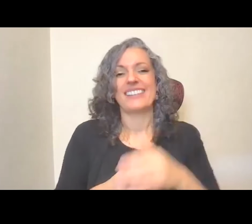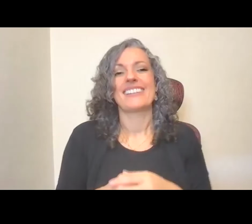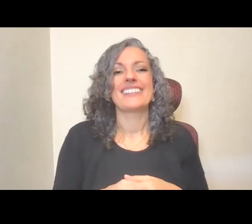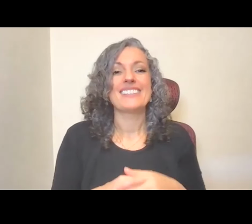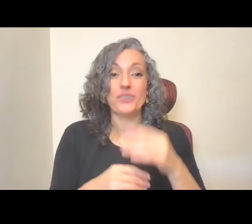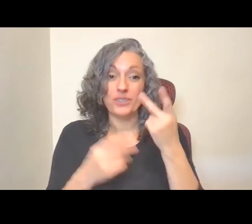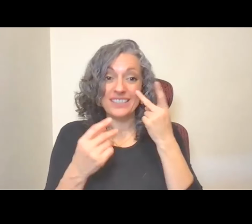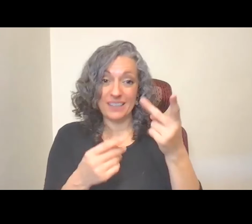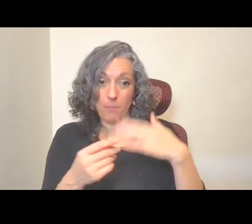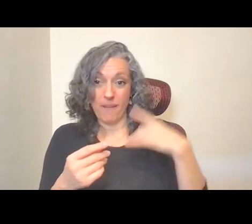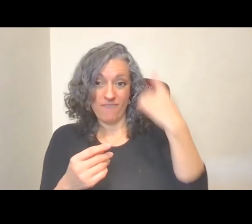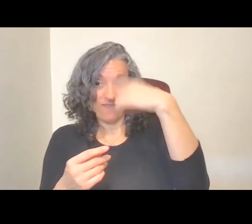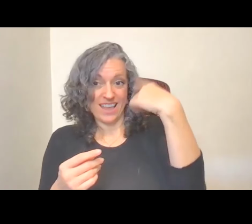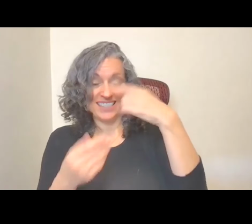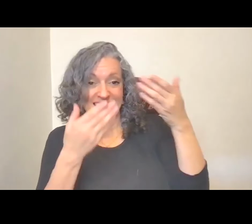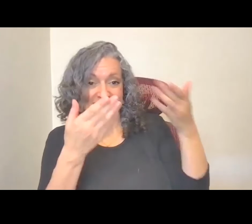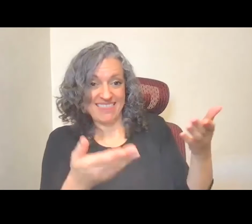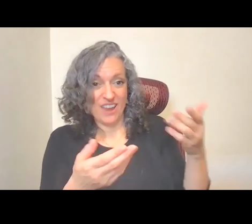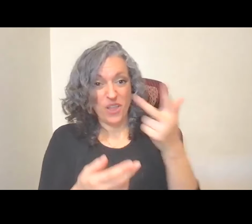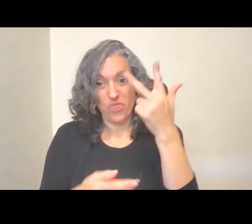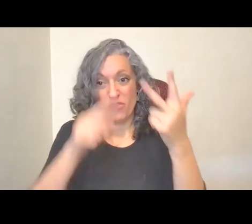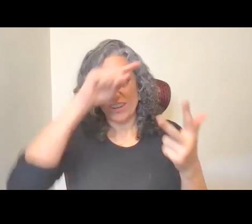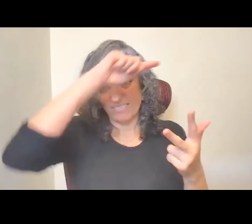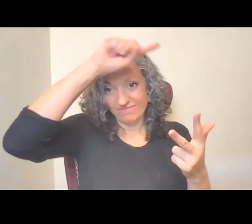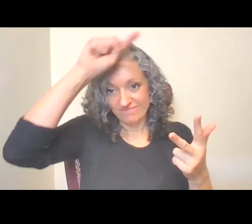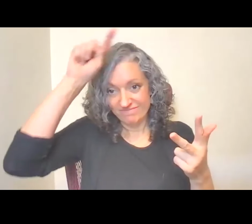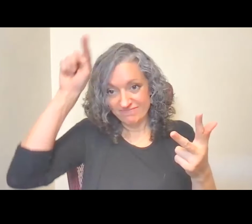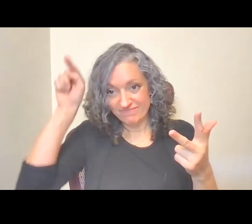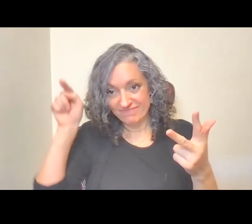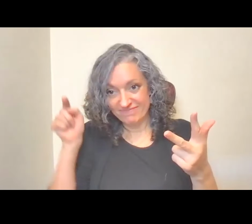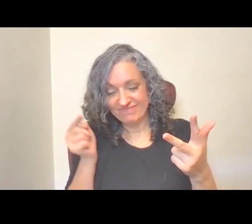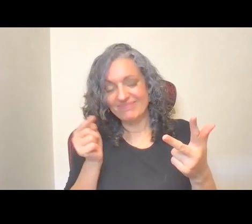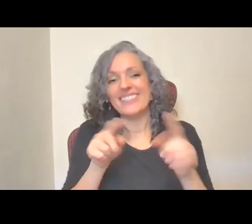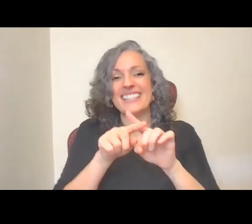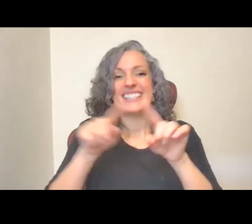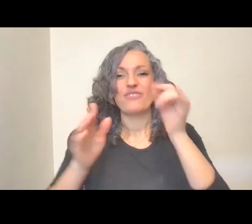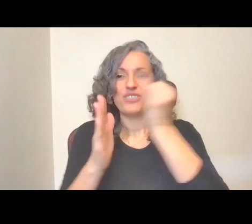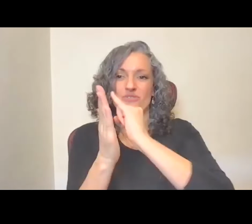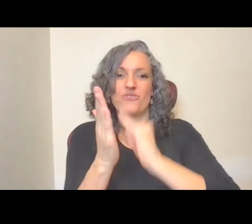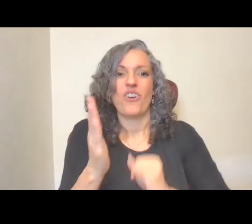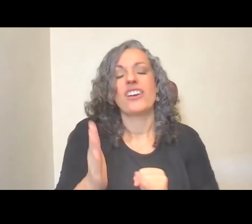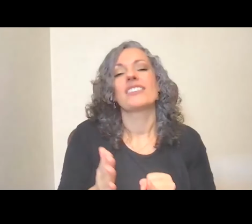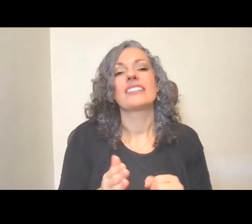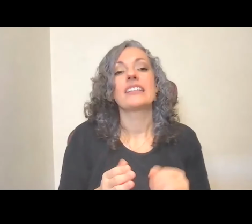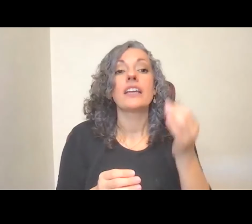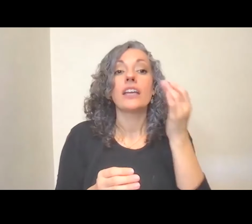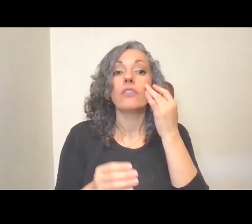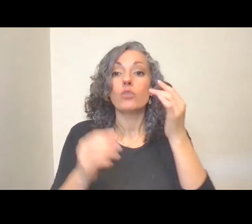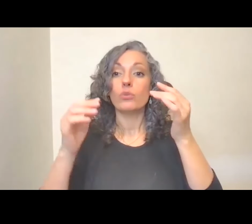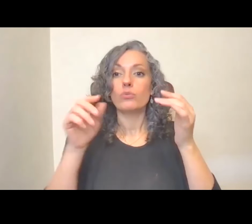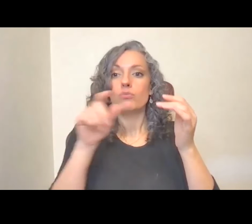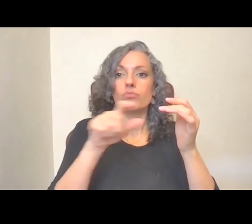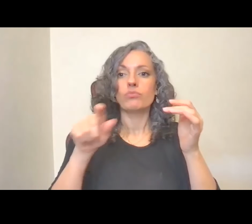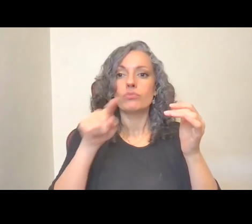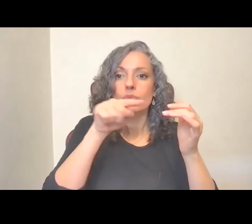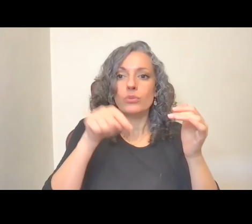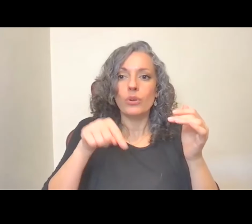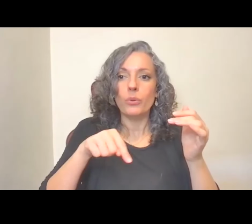float around my face - which is the default animation and then when you scroll down...